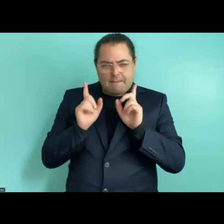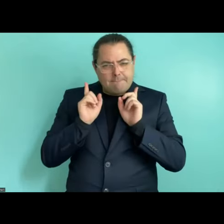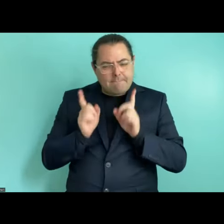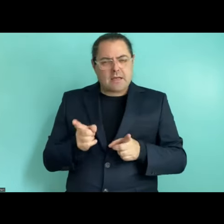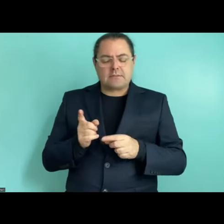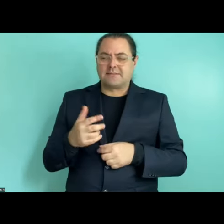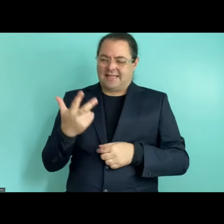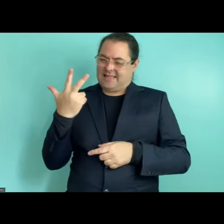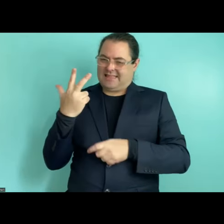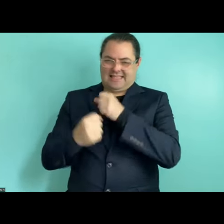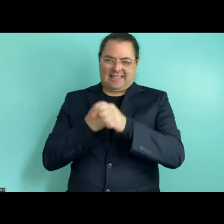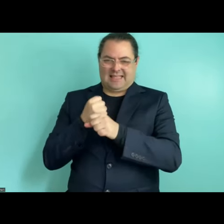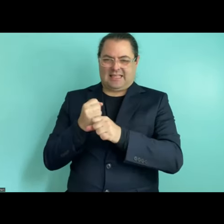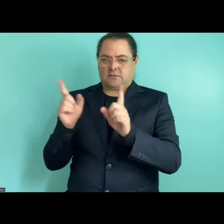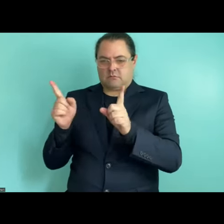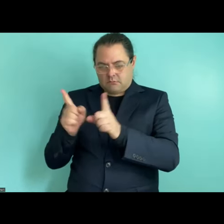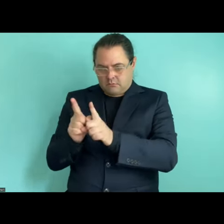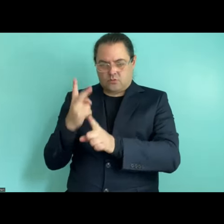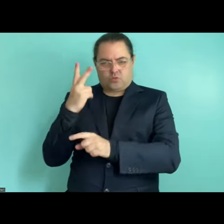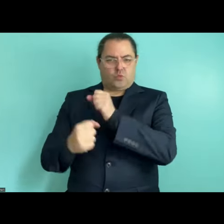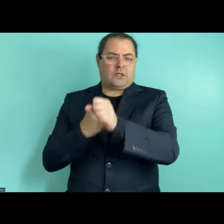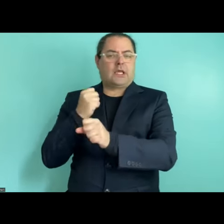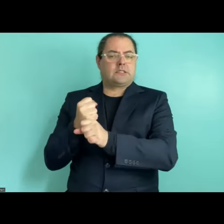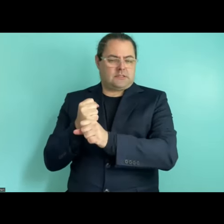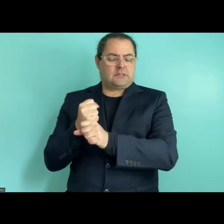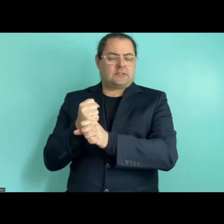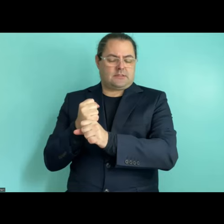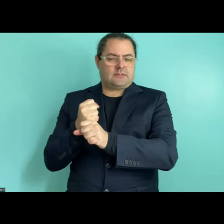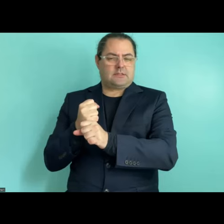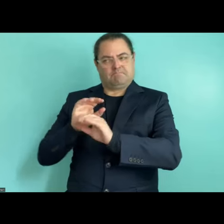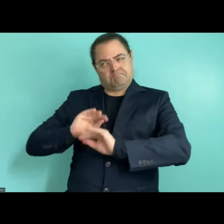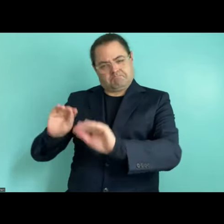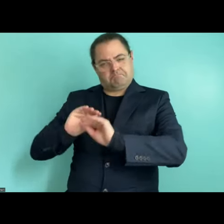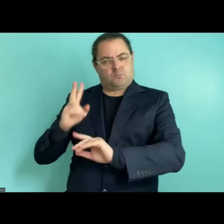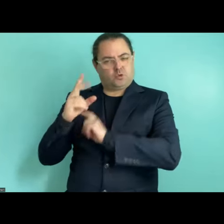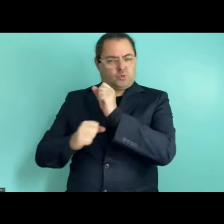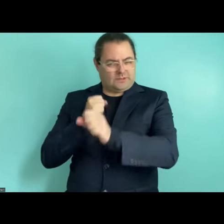year program to a two year program. So accidentally or launch this program in partnership with